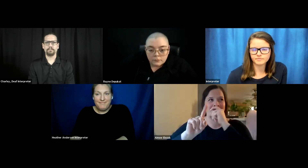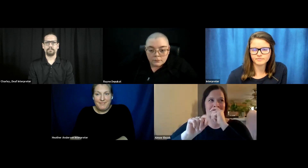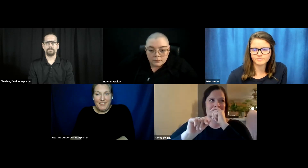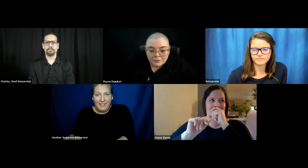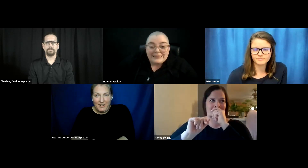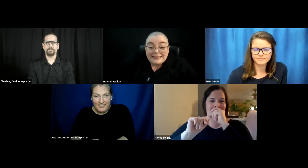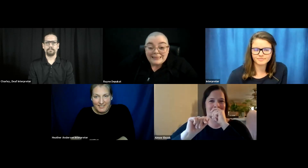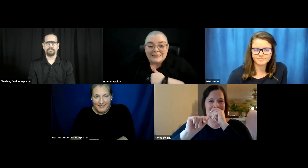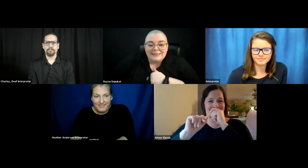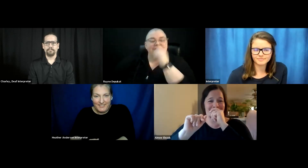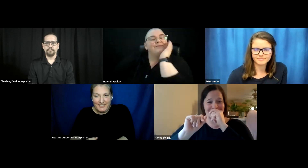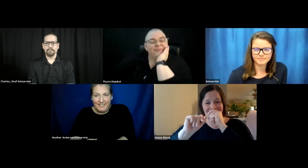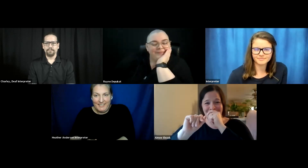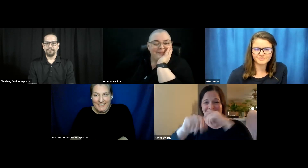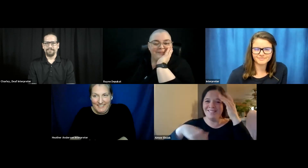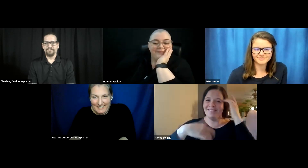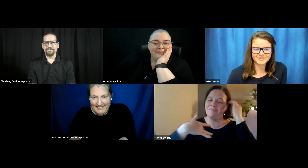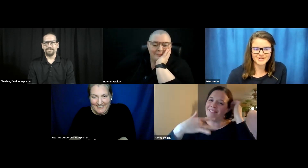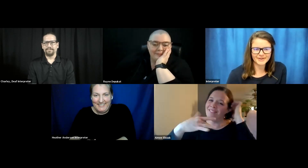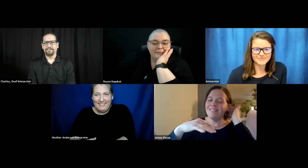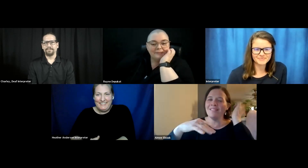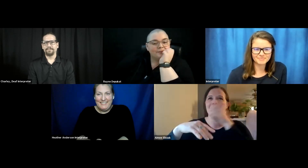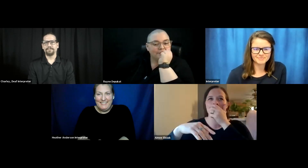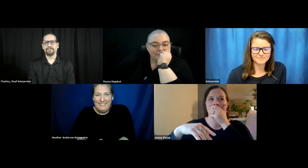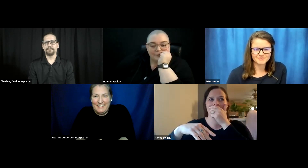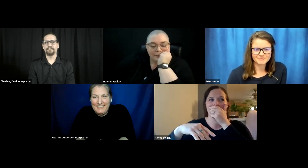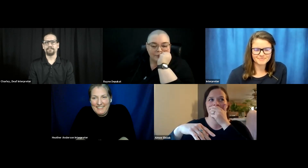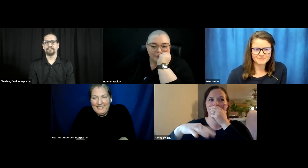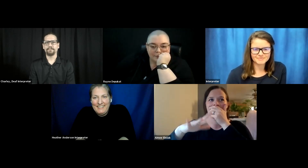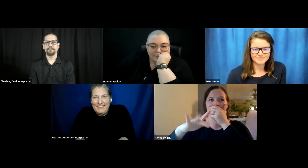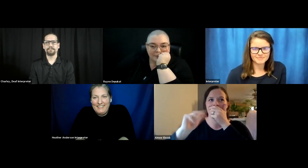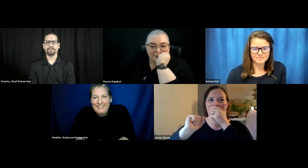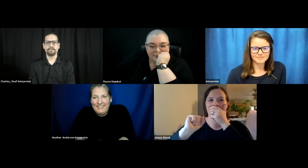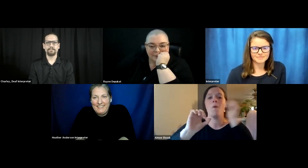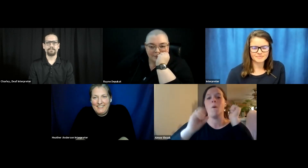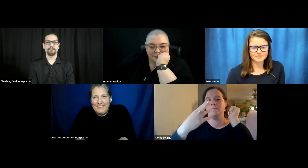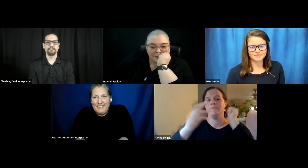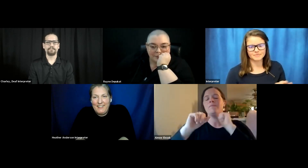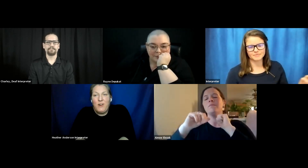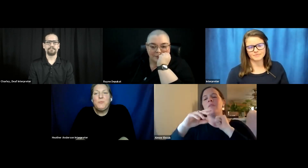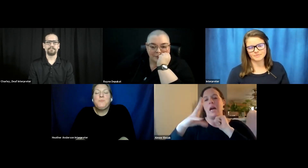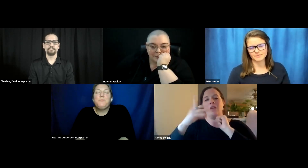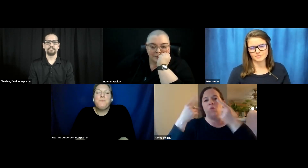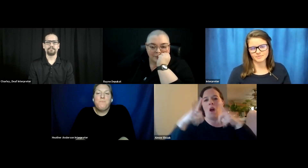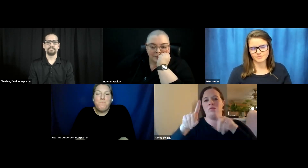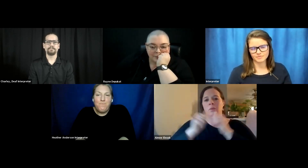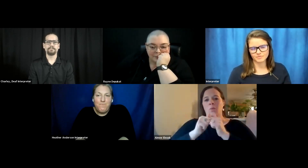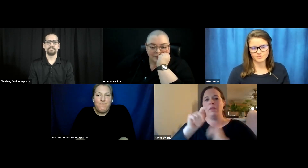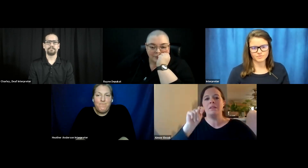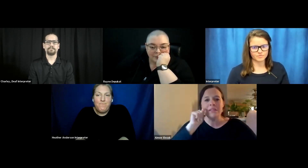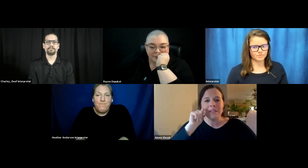I think I lost it. one sec. Oh.